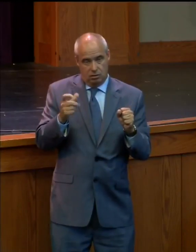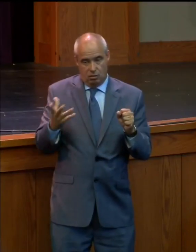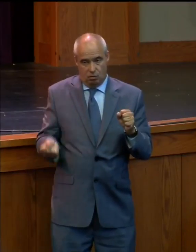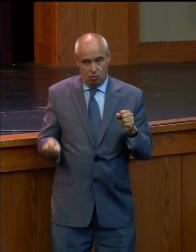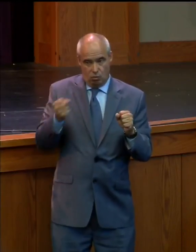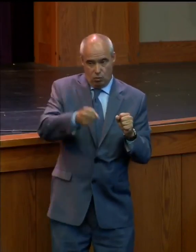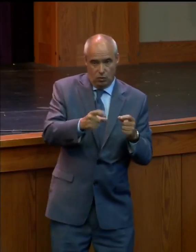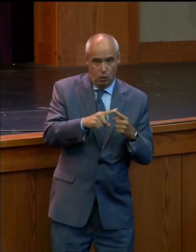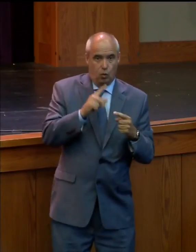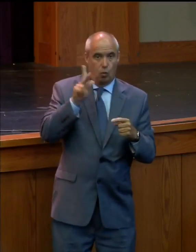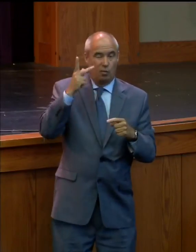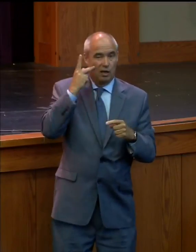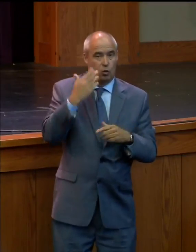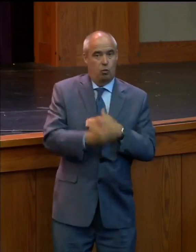POLITICAL PROCESS.